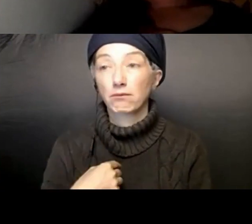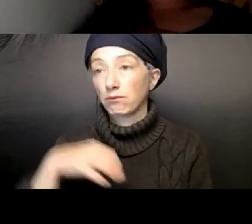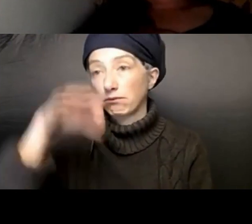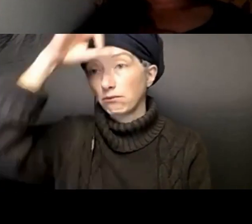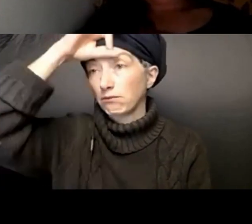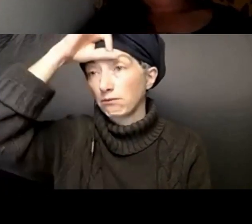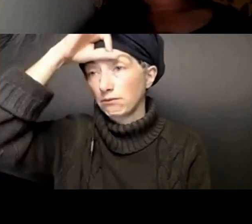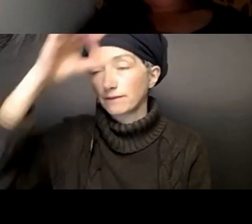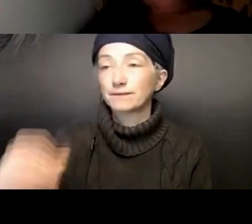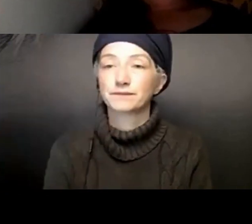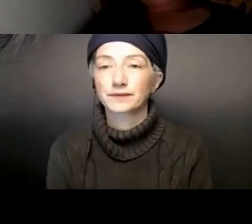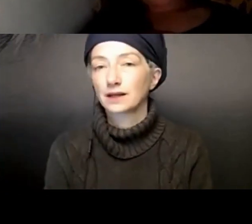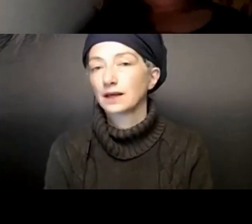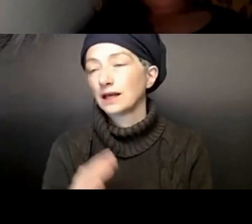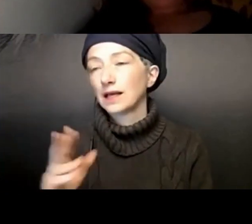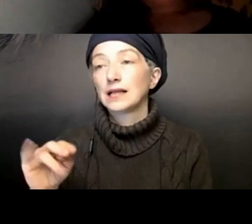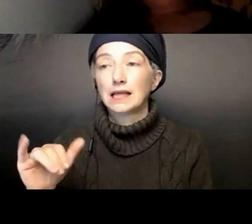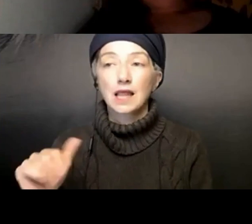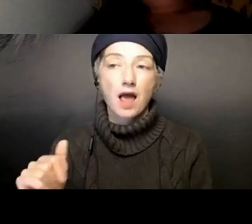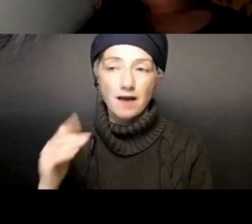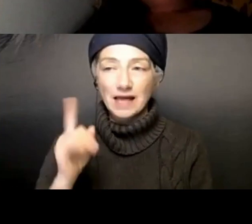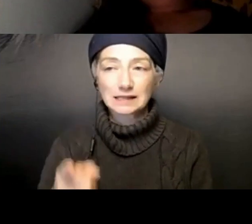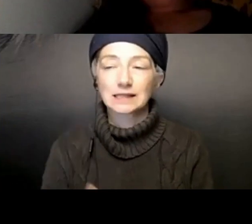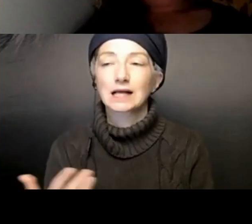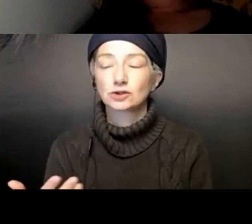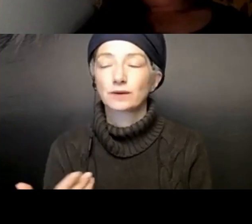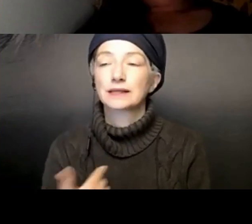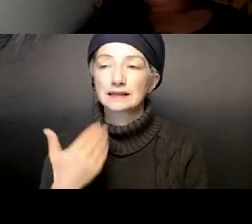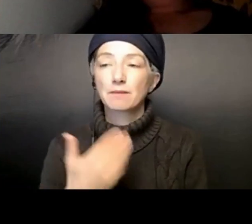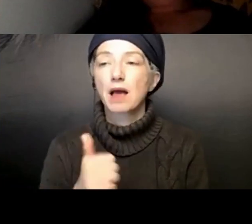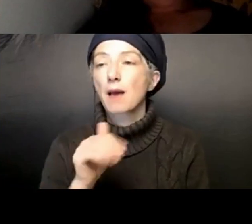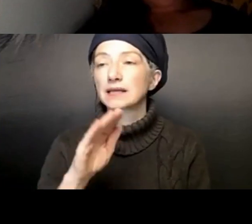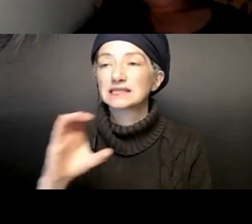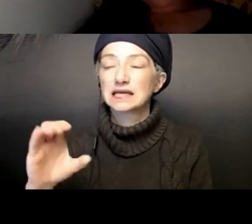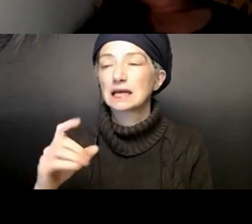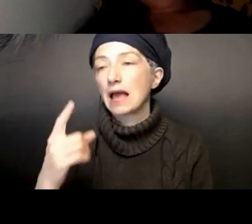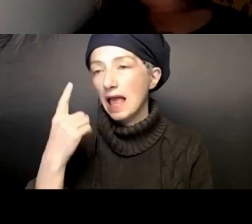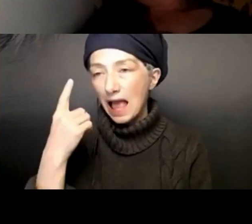Kate Marsh: So, Nina does. So, we are going to give you a letter of the alphabet chosen by Tanja.